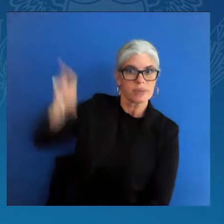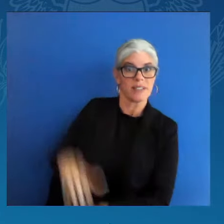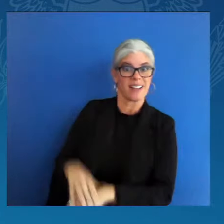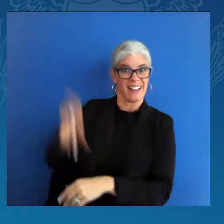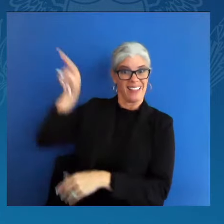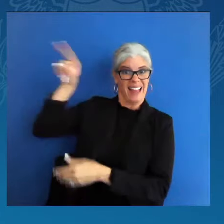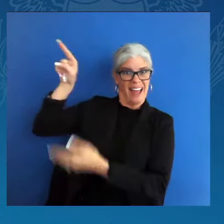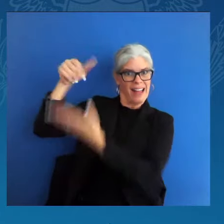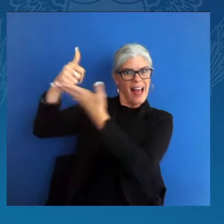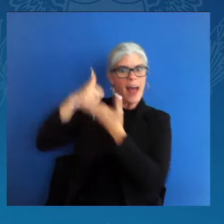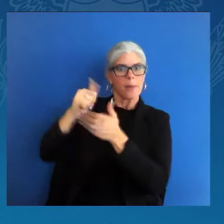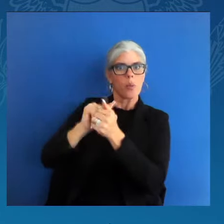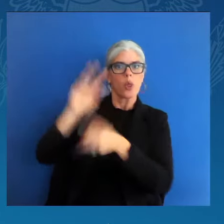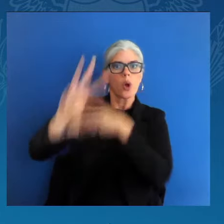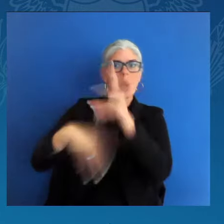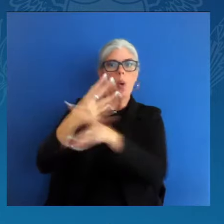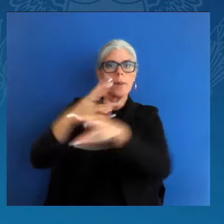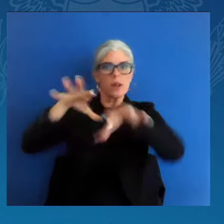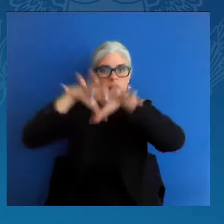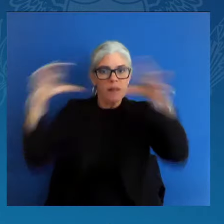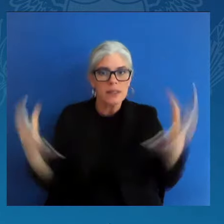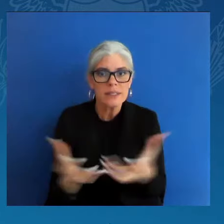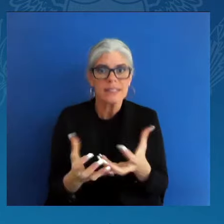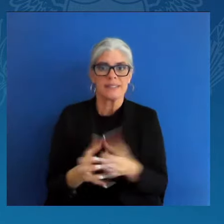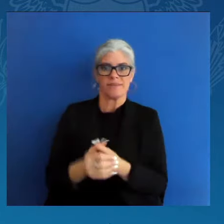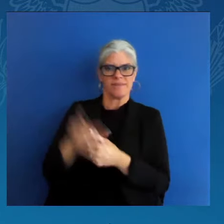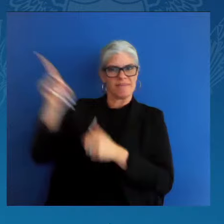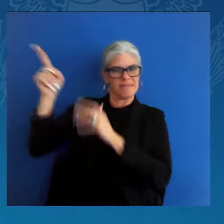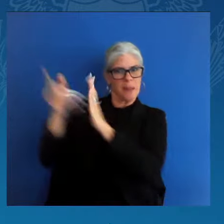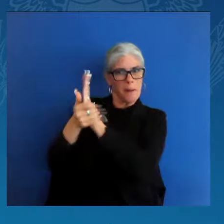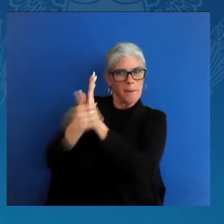that we gain unparalleled clarity in visualizing the battlefield,